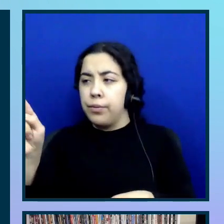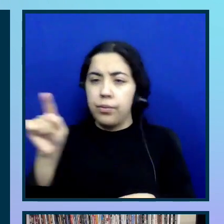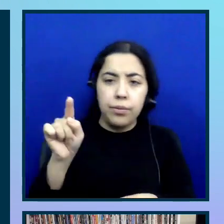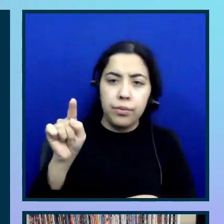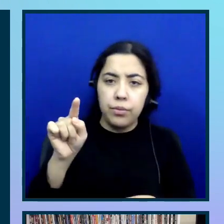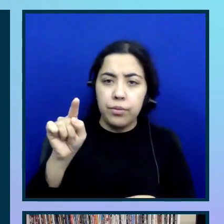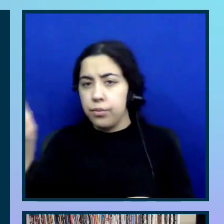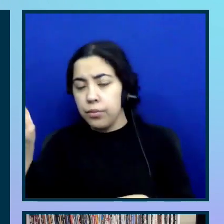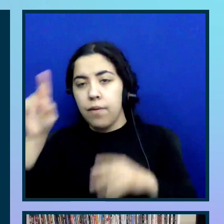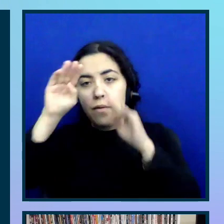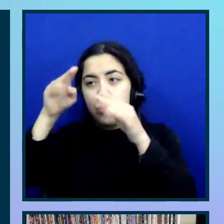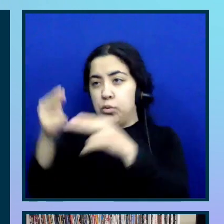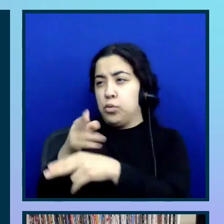focus on the control and then double tap.